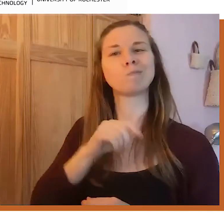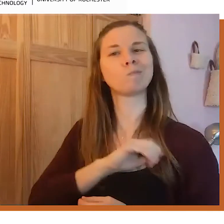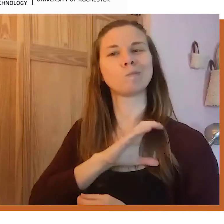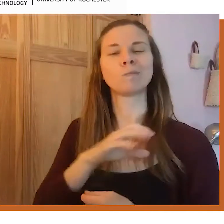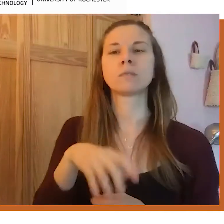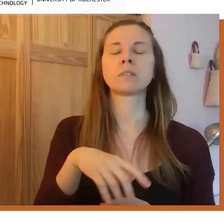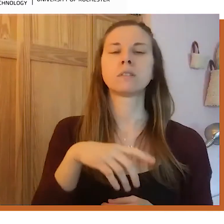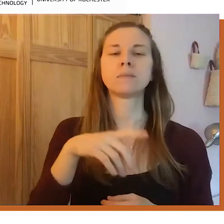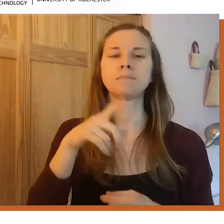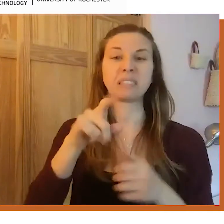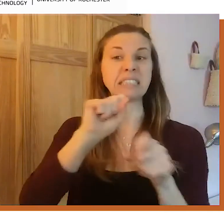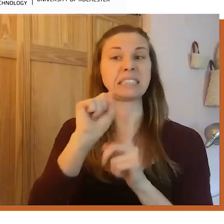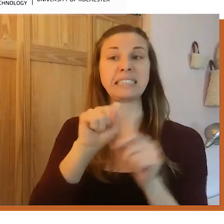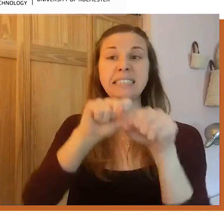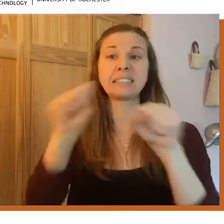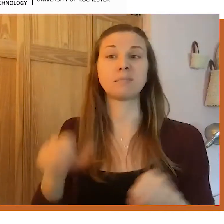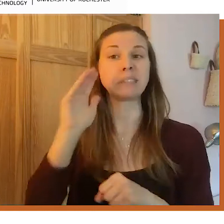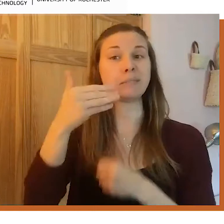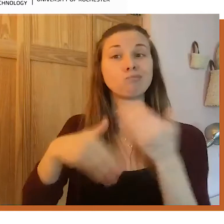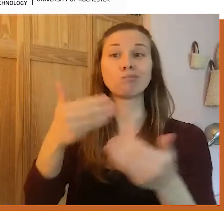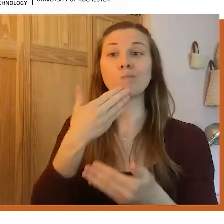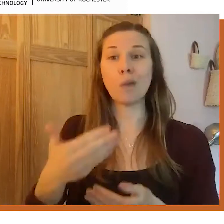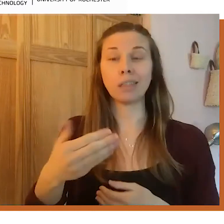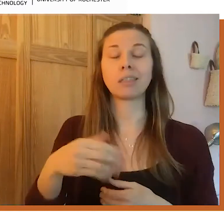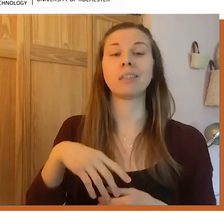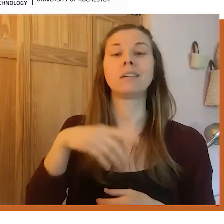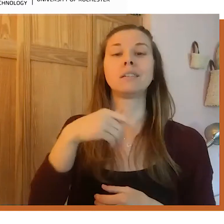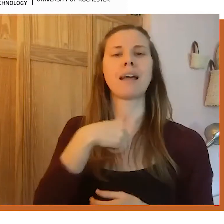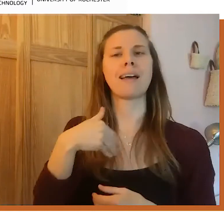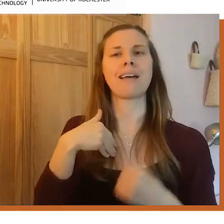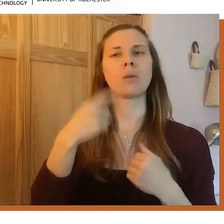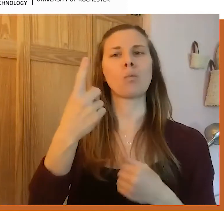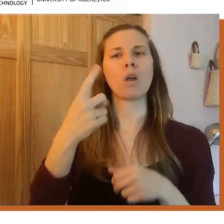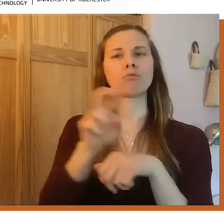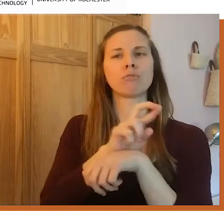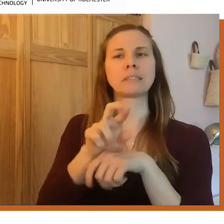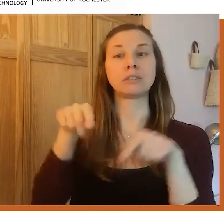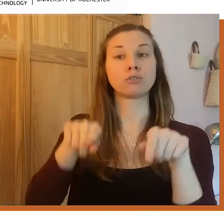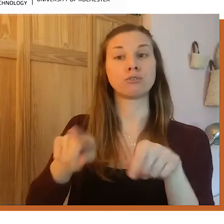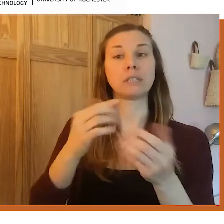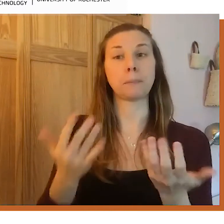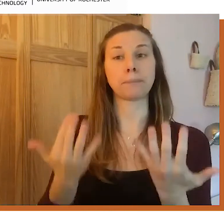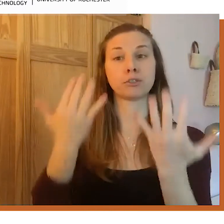One memory that really stands out to me that tells me how well the system worked was that I worked with one resident